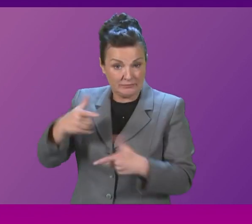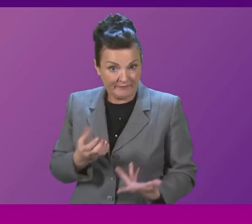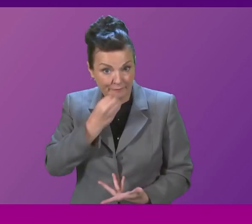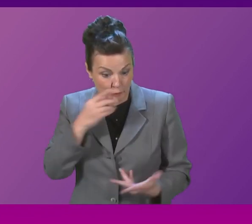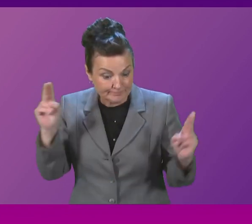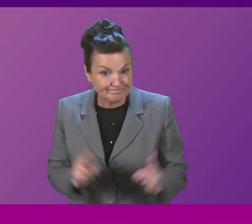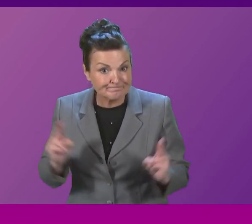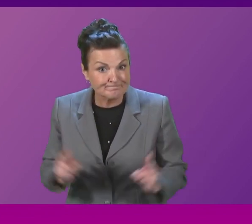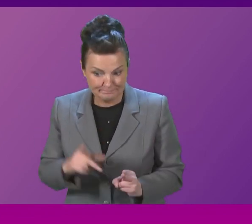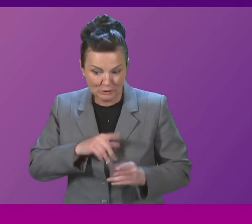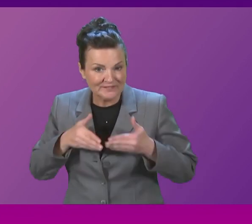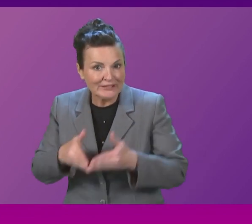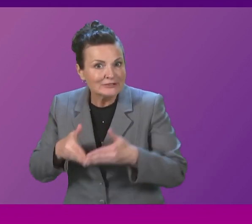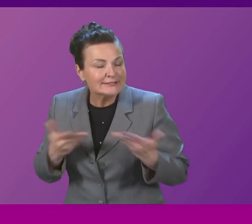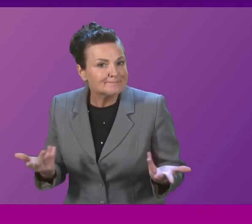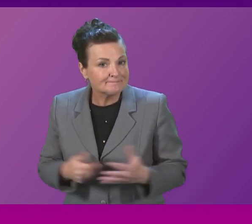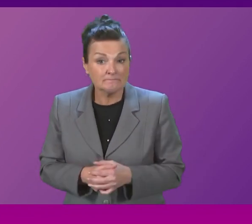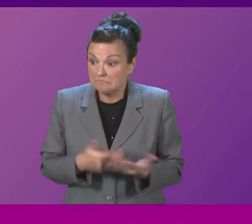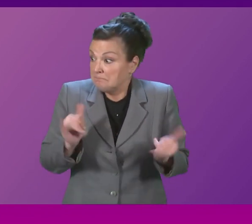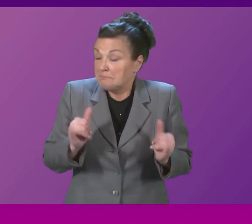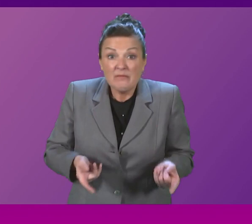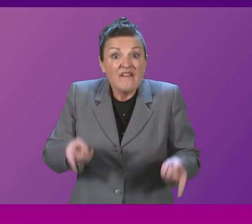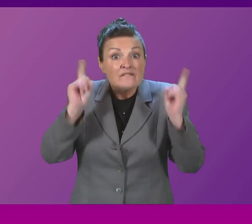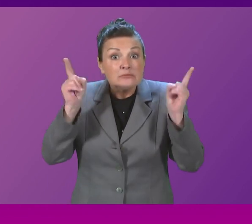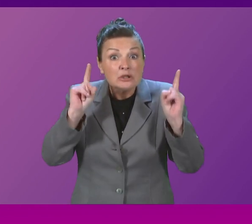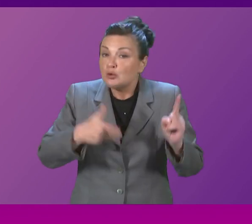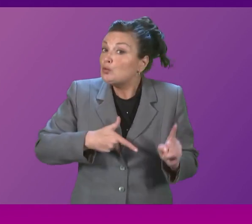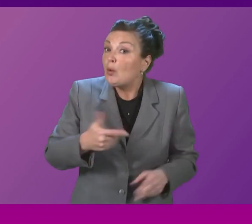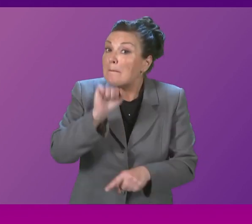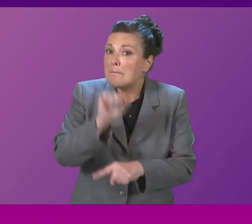The First Minister might not want to admit that her shipbuilding record has sunk the